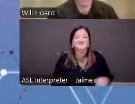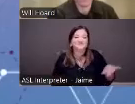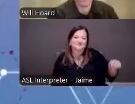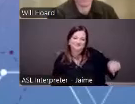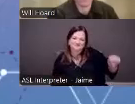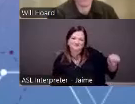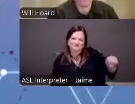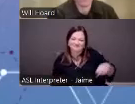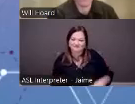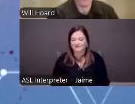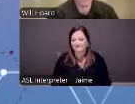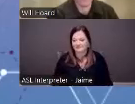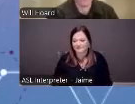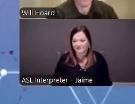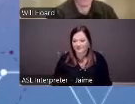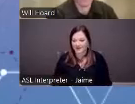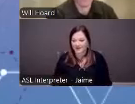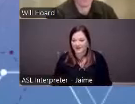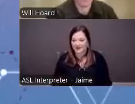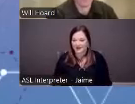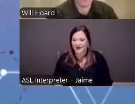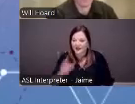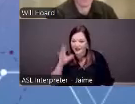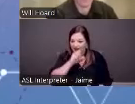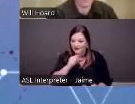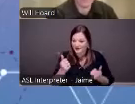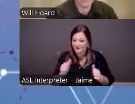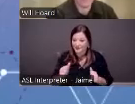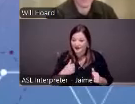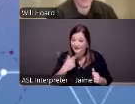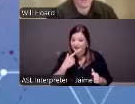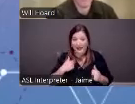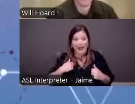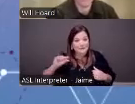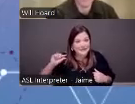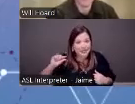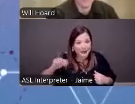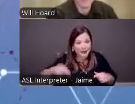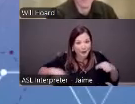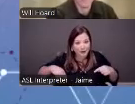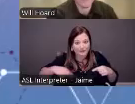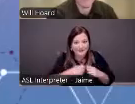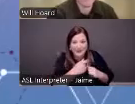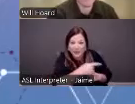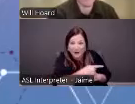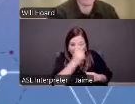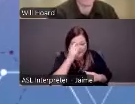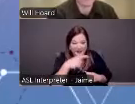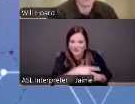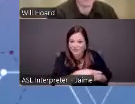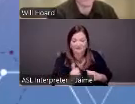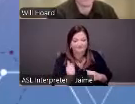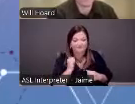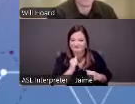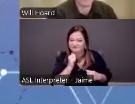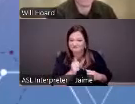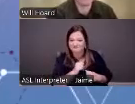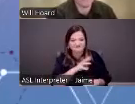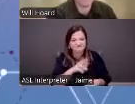I guess what I'm trying to say is I was kind of nervous working with her because she wasn't very engaged. She wasn't seeming to buy in.